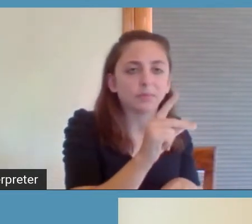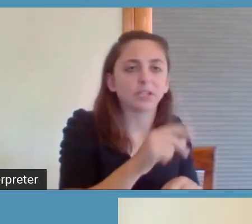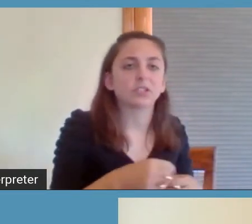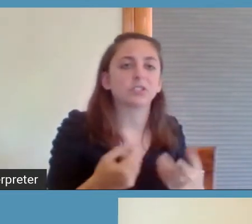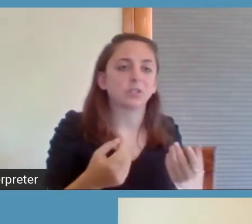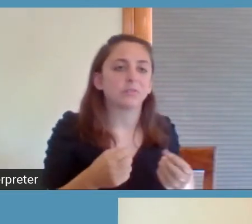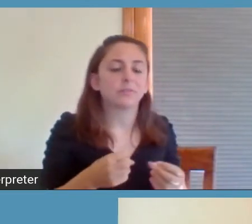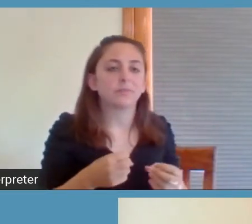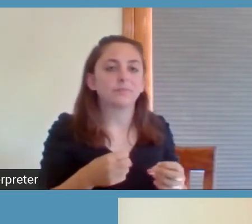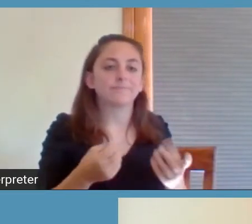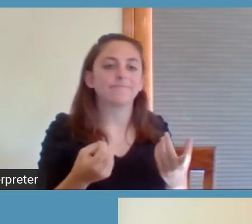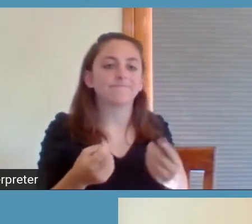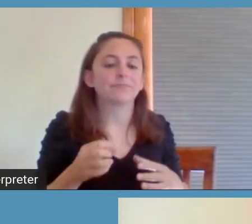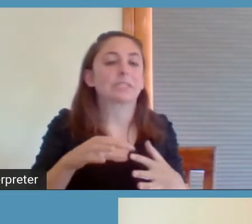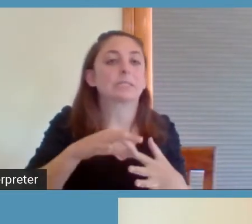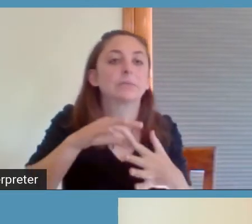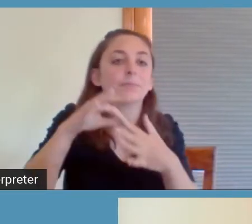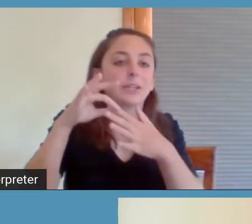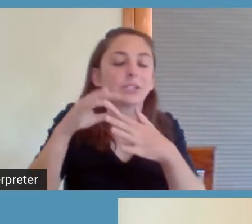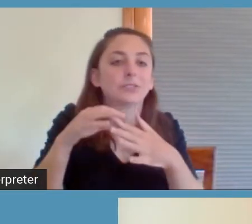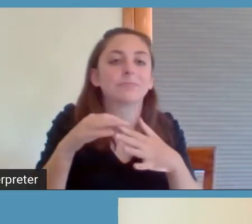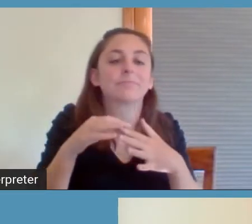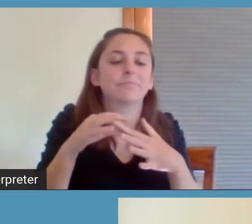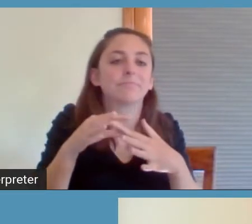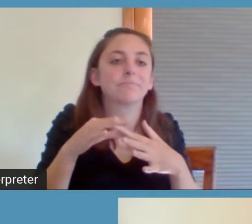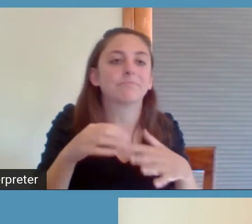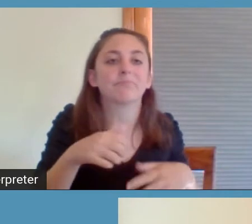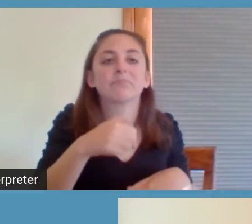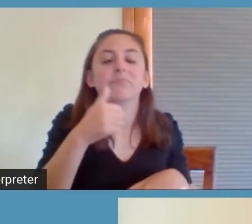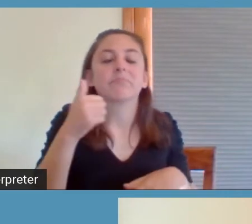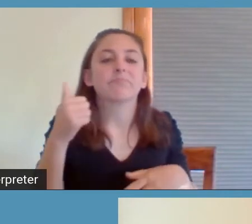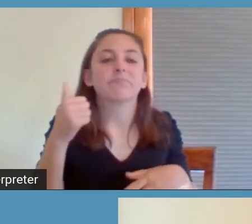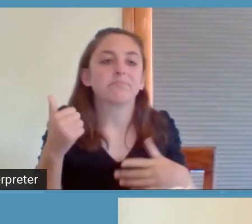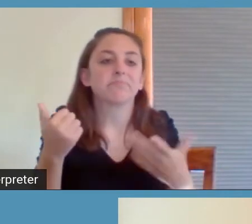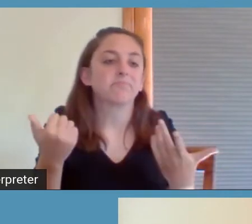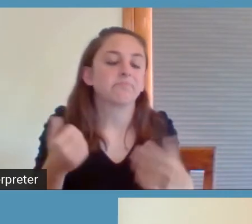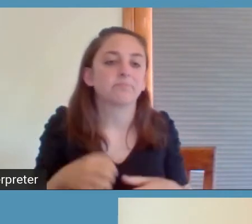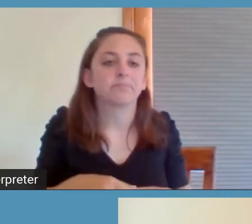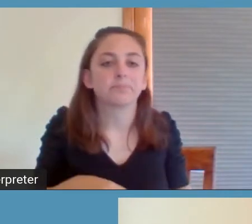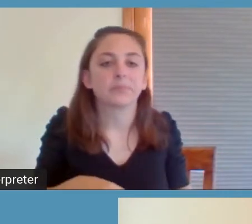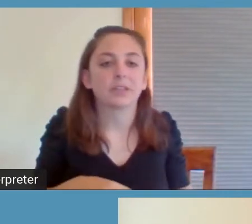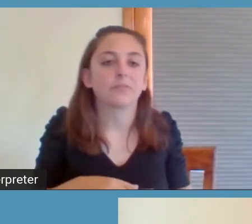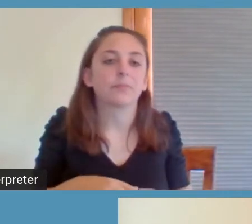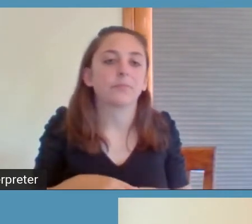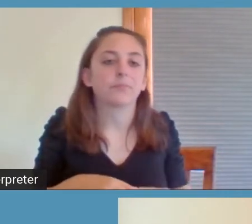a special you know found way to do it with a few people um for credit but um so there were